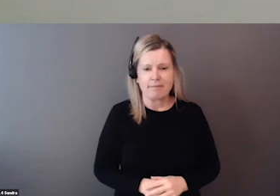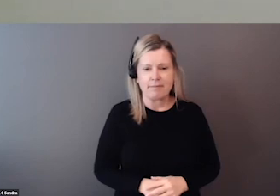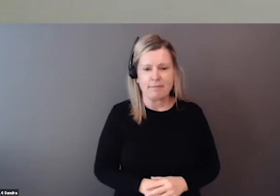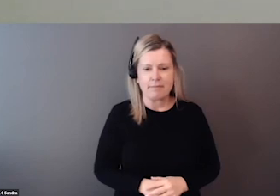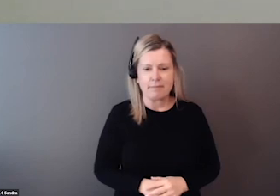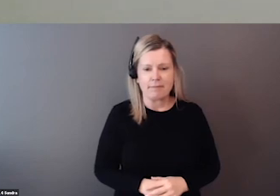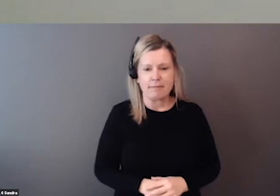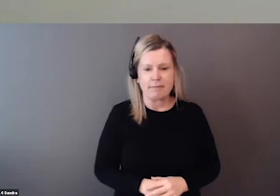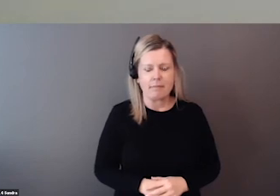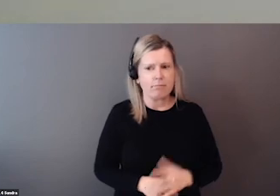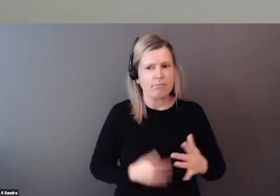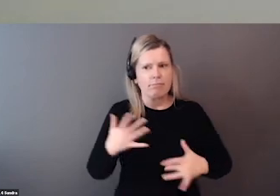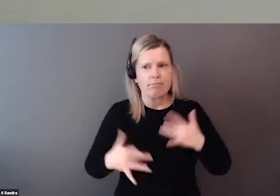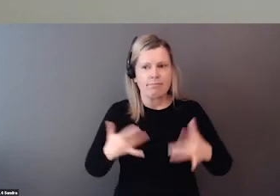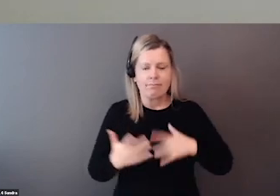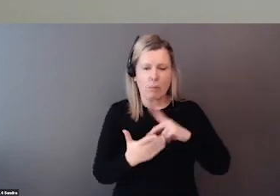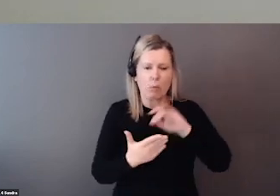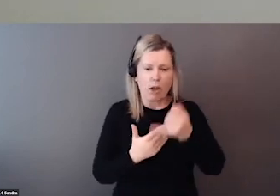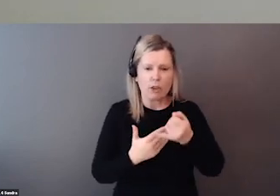These are exciting projects that we will be following closely.